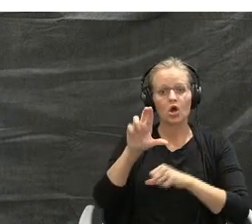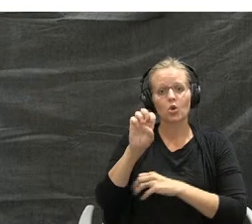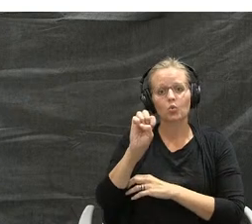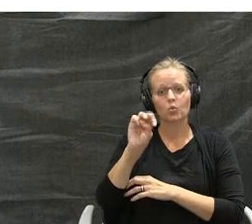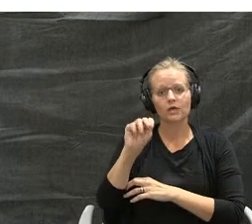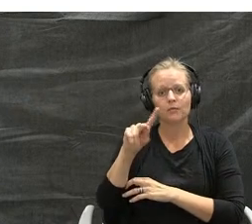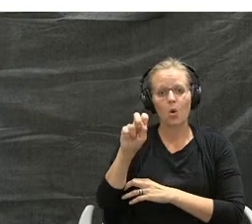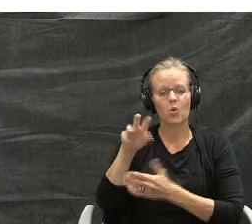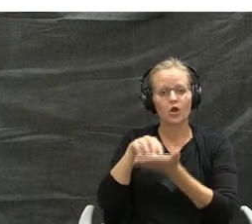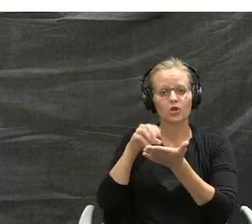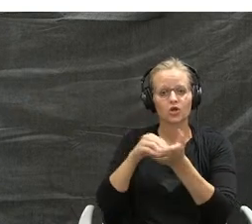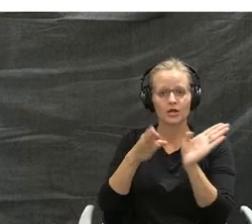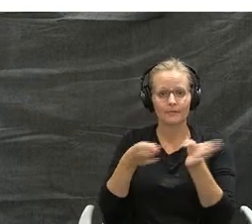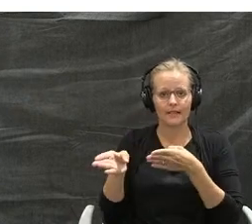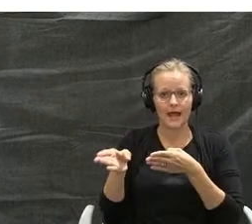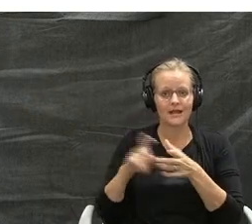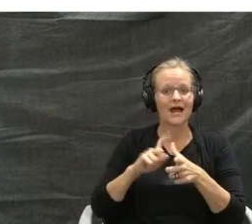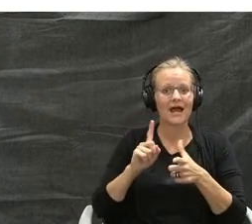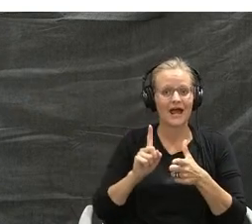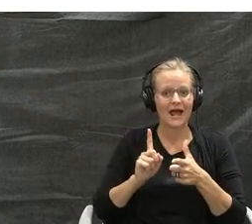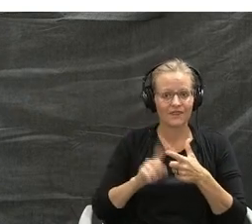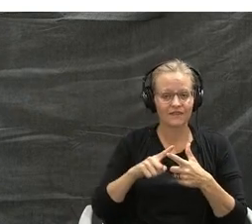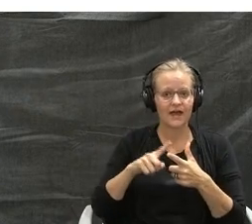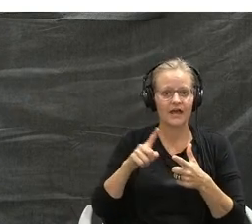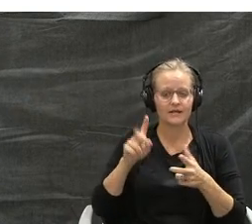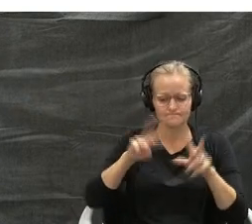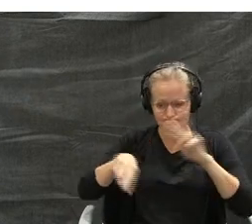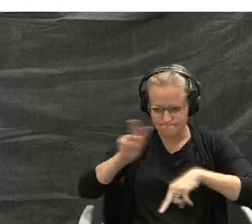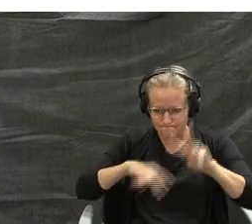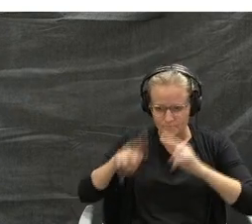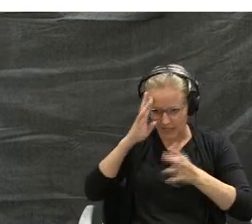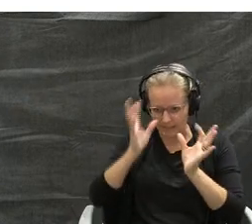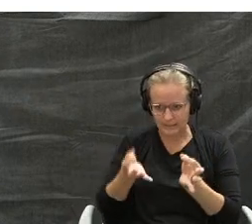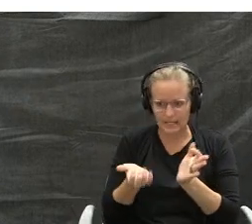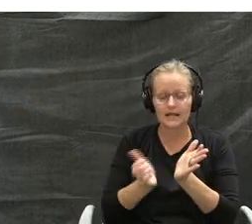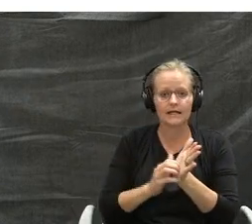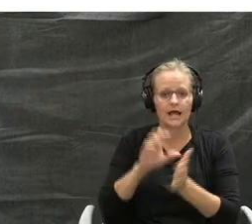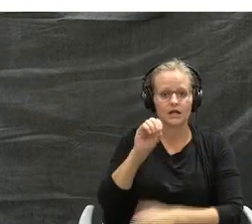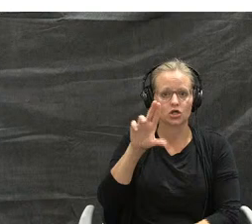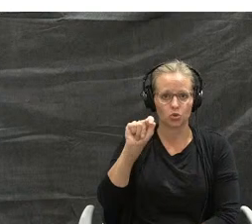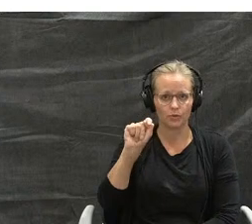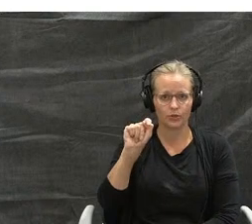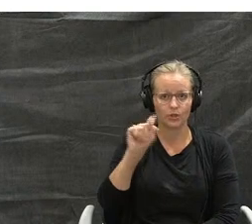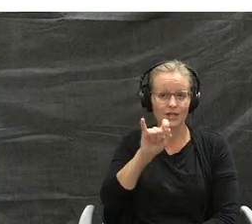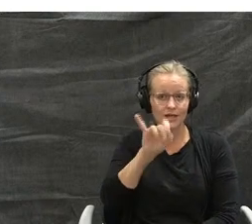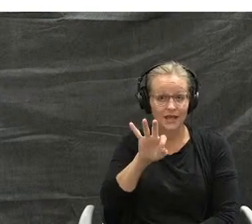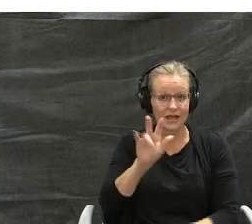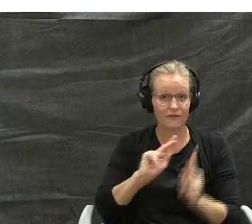Like Osterholm said in his news conference, the virus will spread like wildfire if people get together social distancing